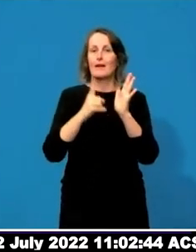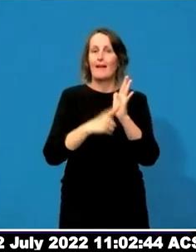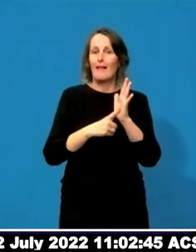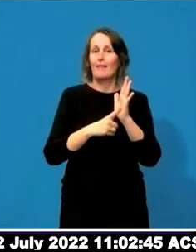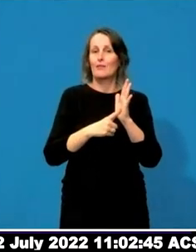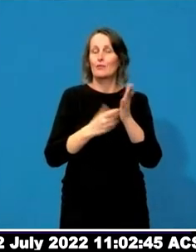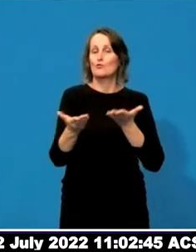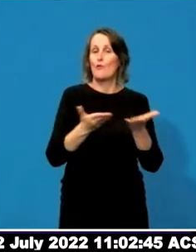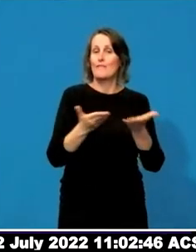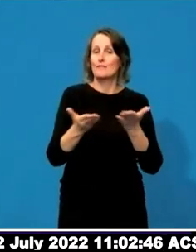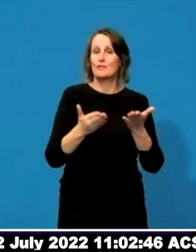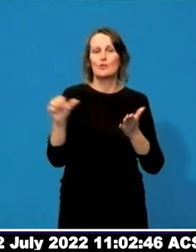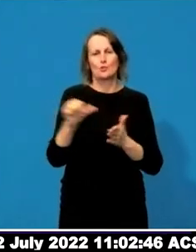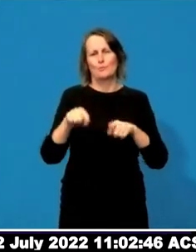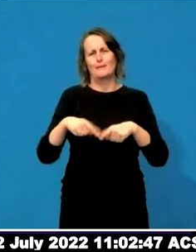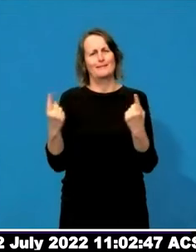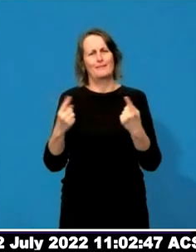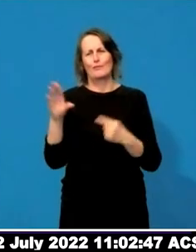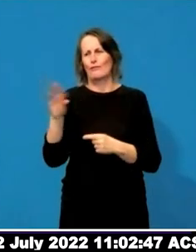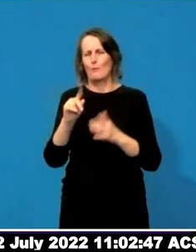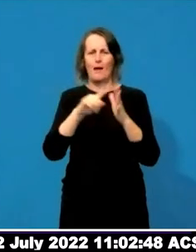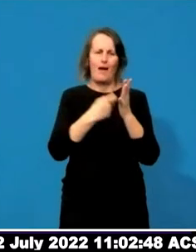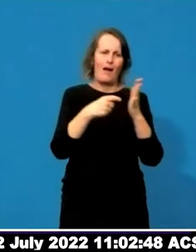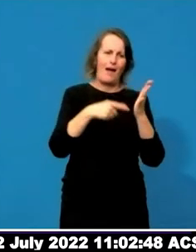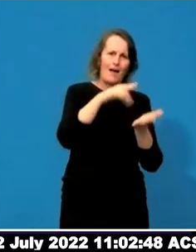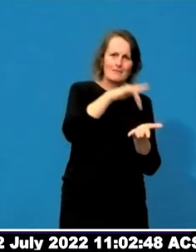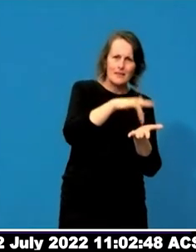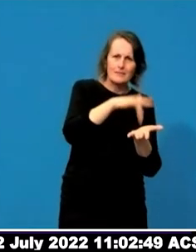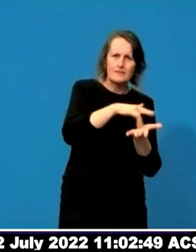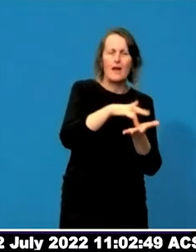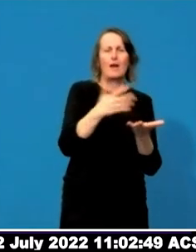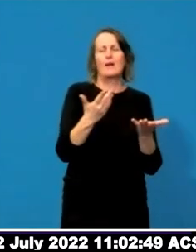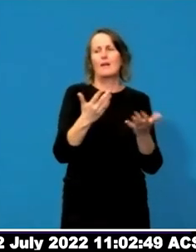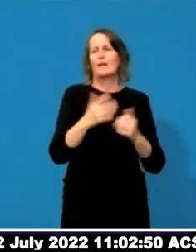should be different to, say, an arts centre who wants to make